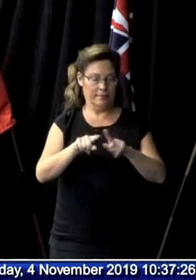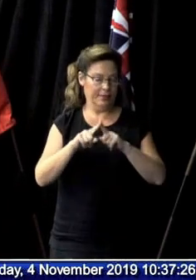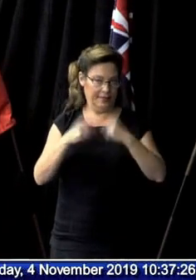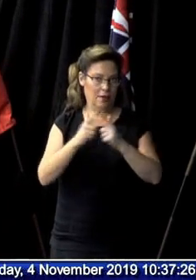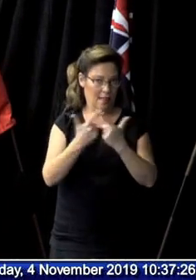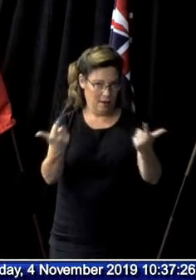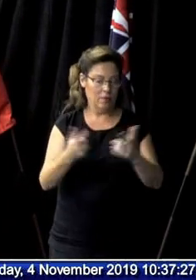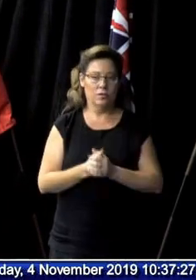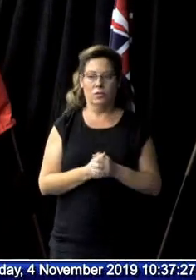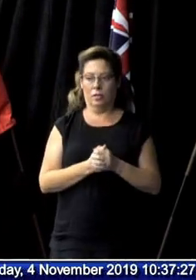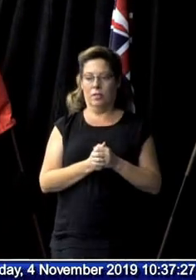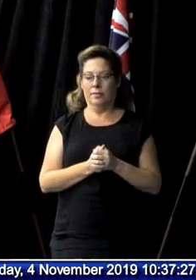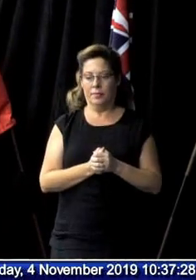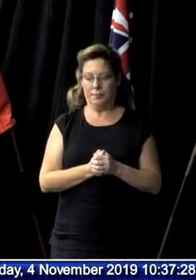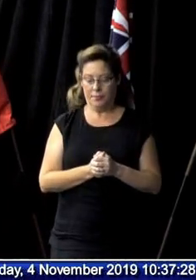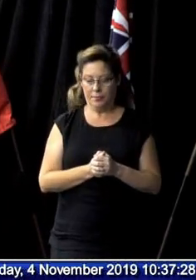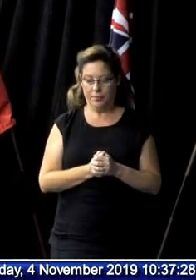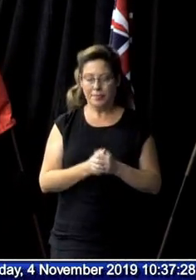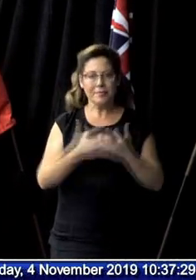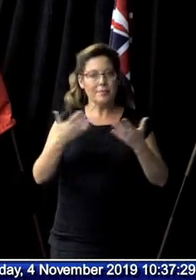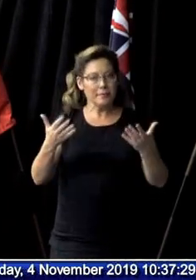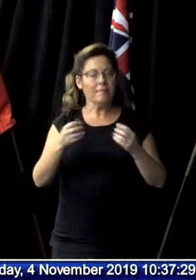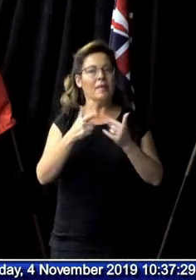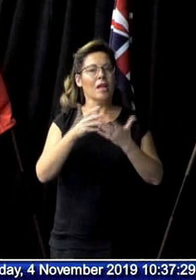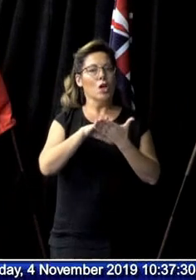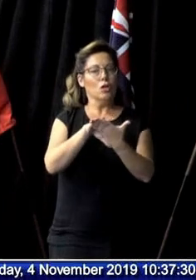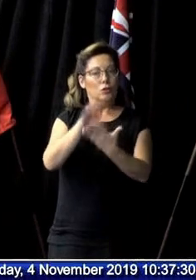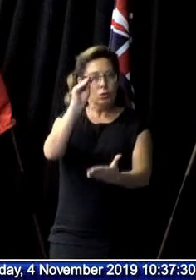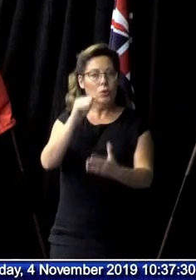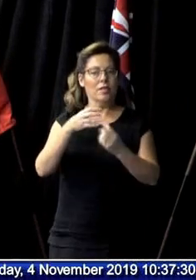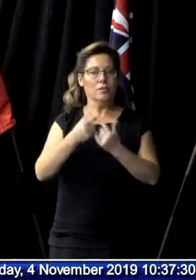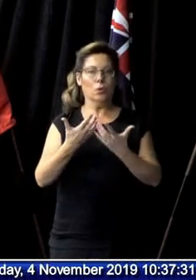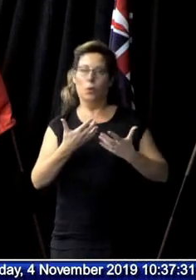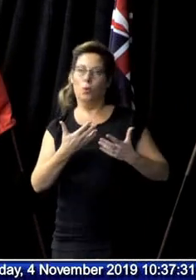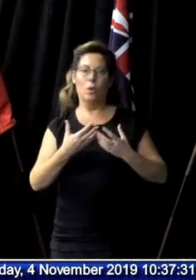disability. This is, of course, a very important aspect of the Commission’s work,